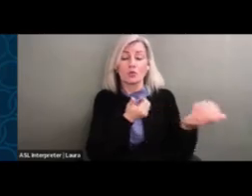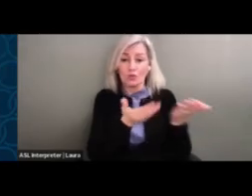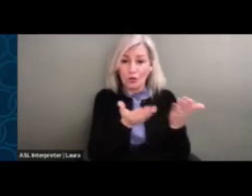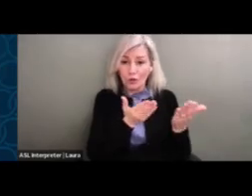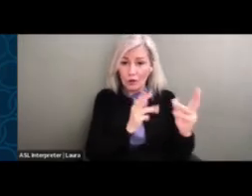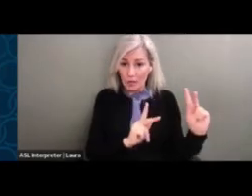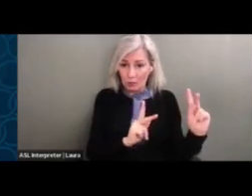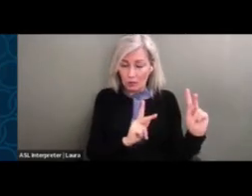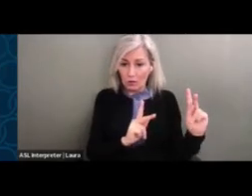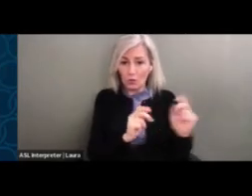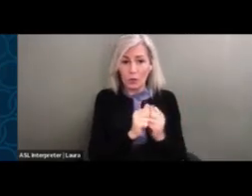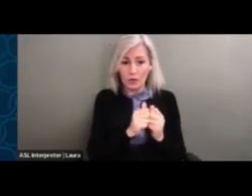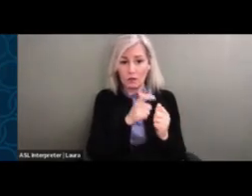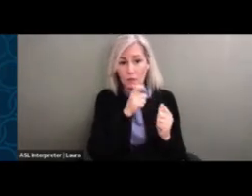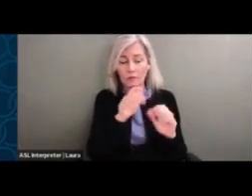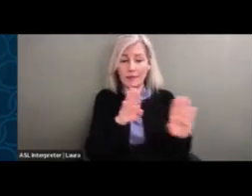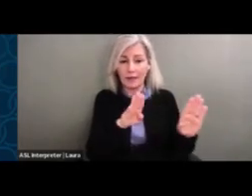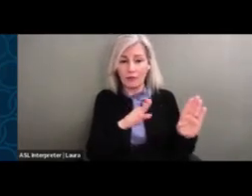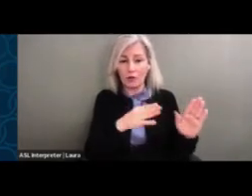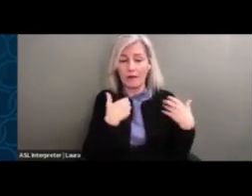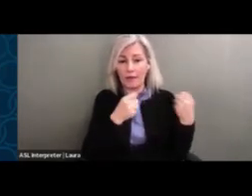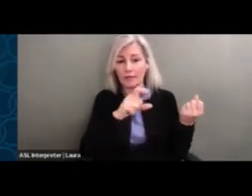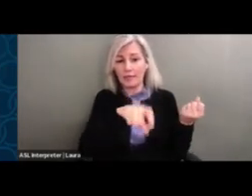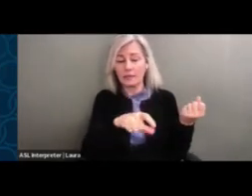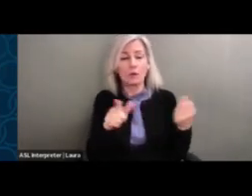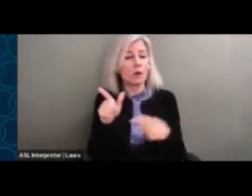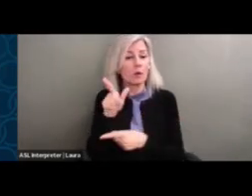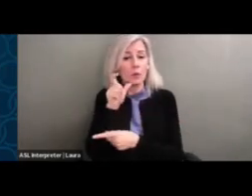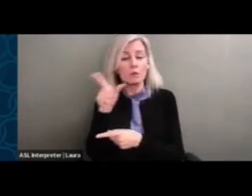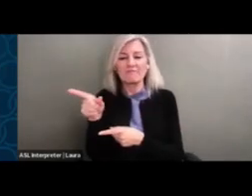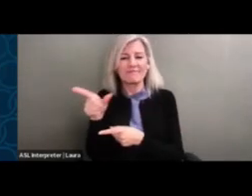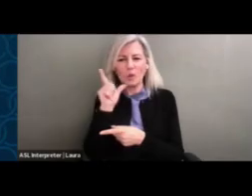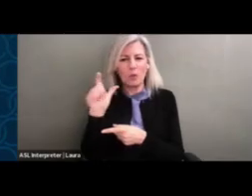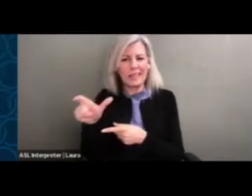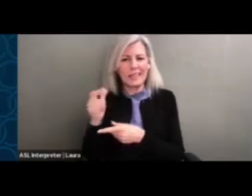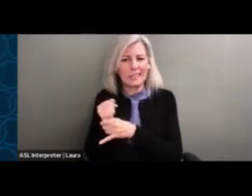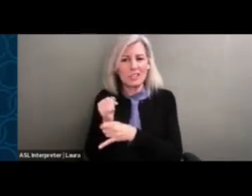previously required in institutional level of care made it really challenging to either serve people in particular